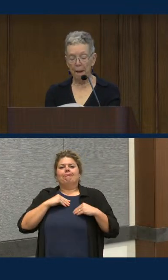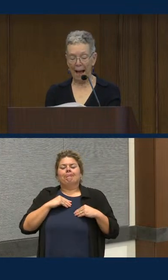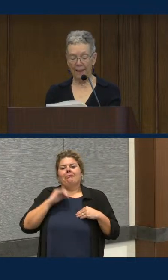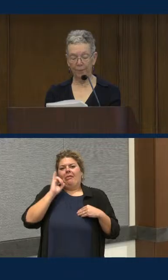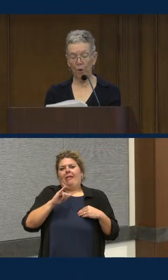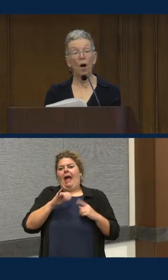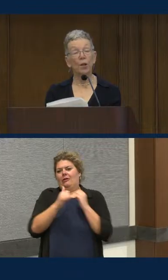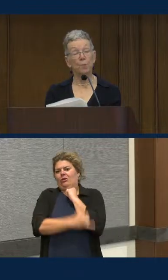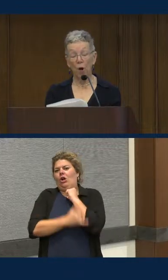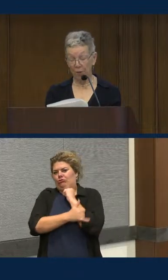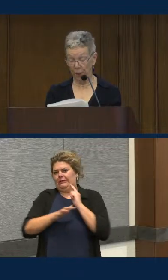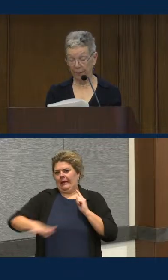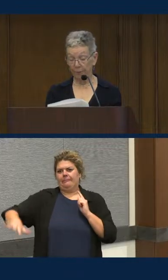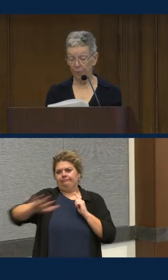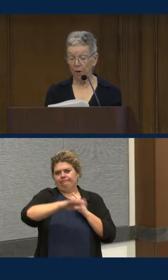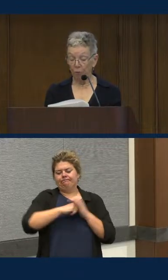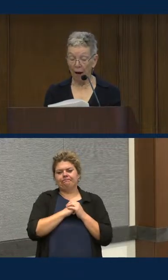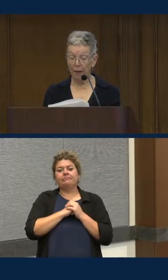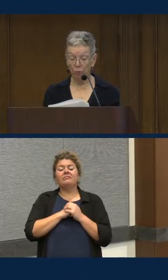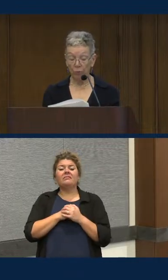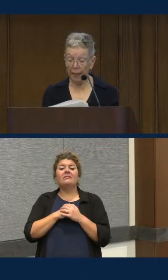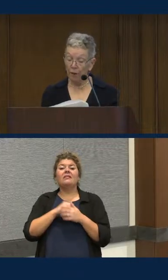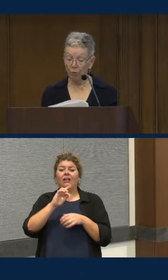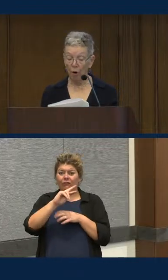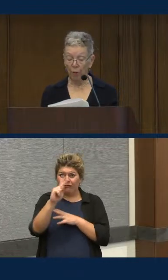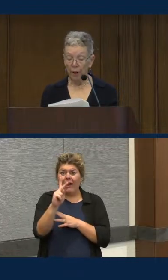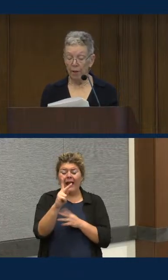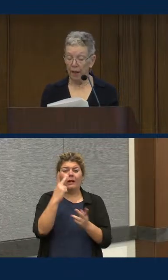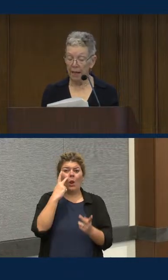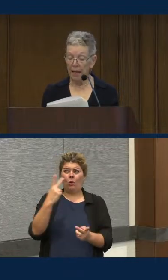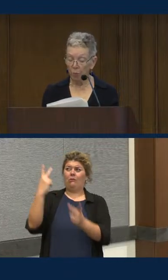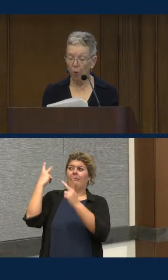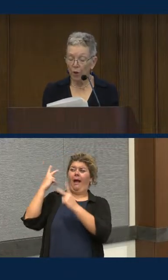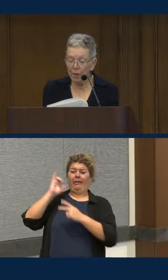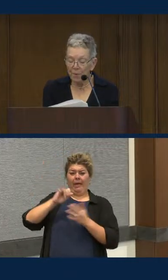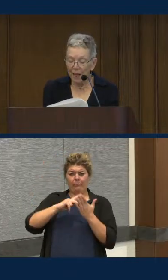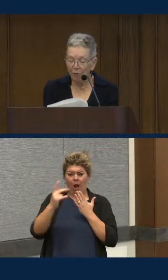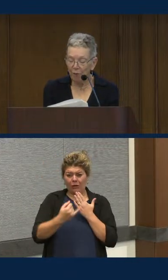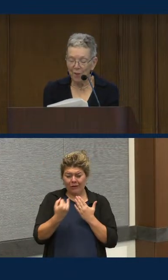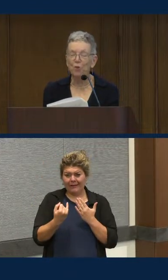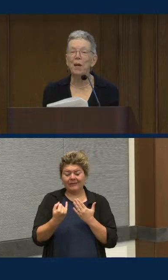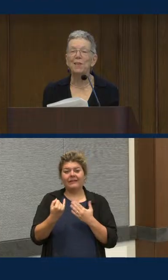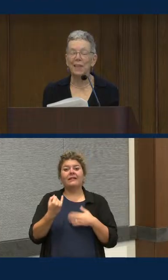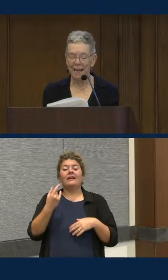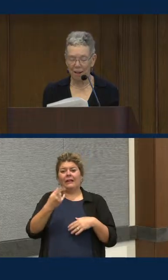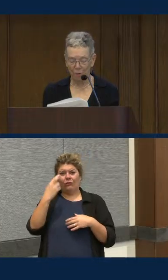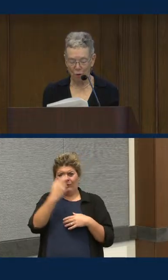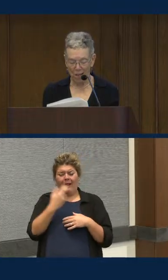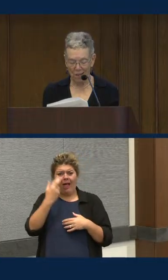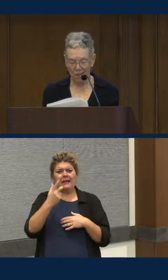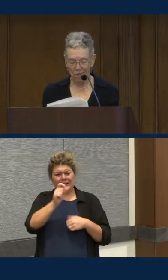Frank later wrote that he had worked himself into a state of grace.